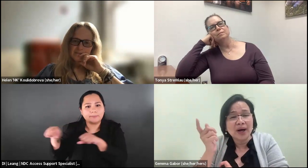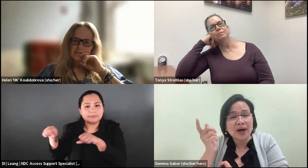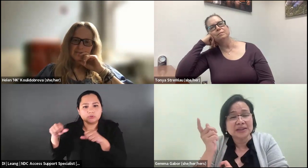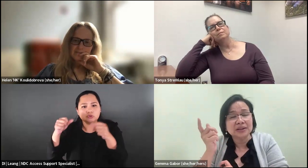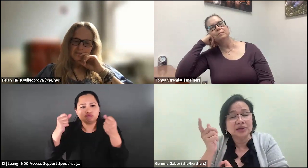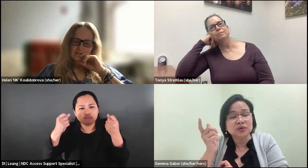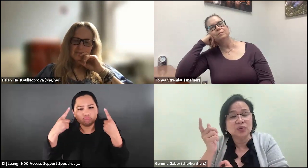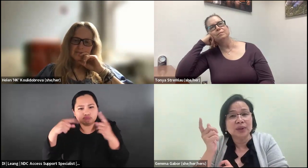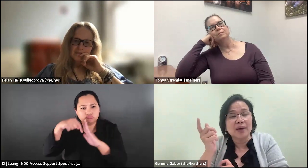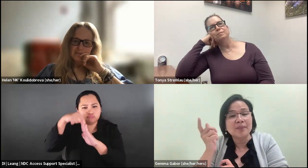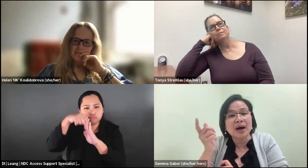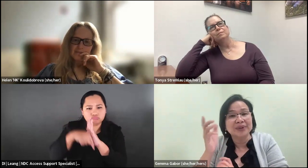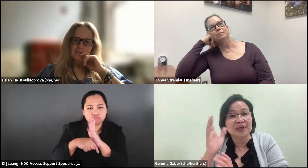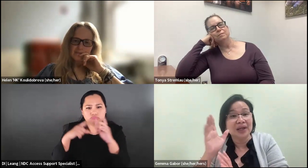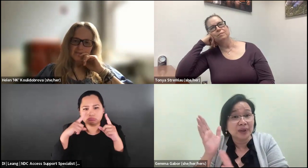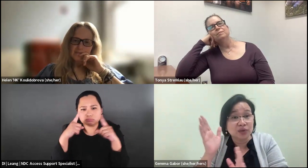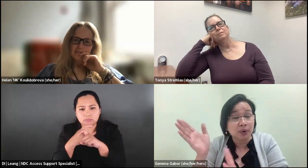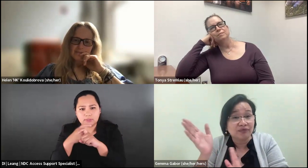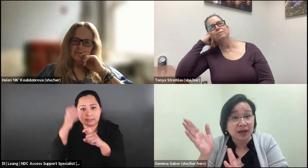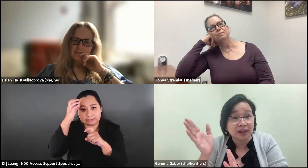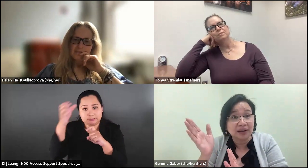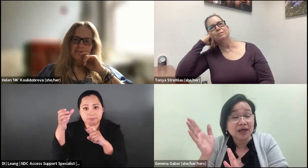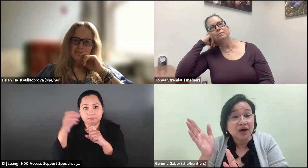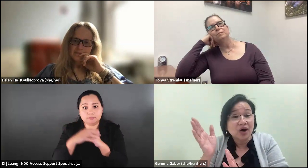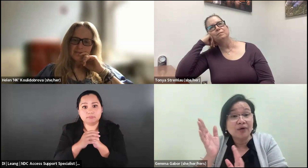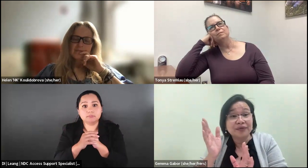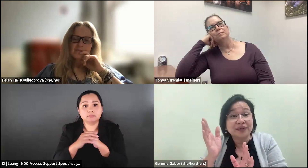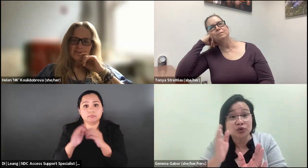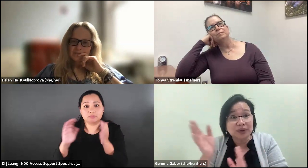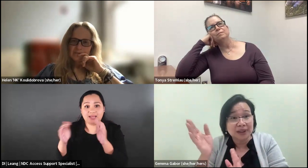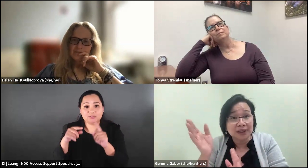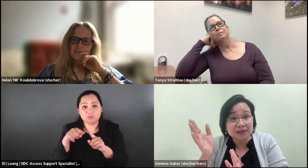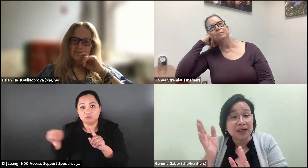wise to come up with a language profile of the students,